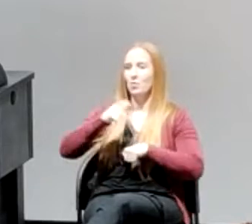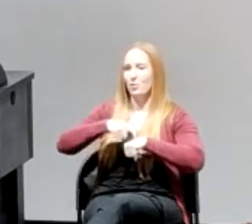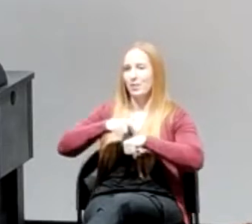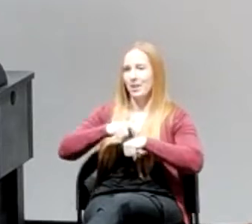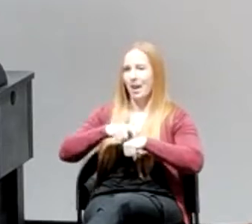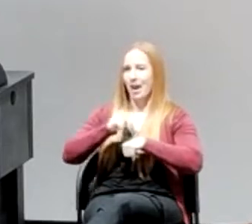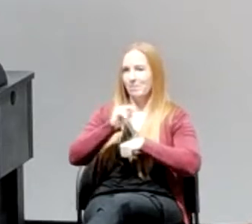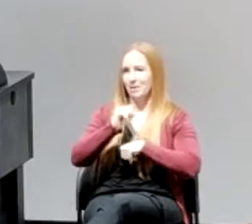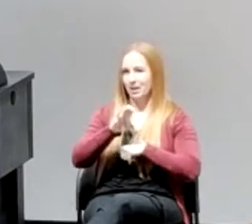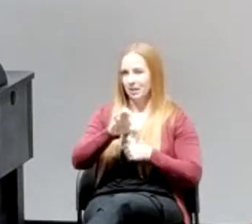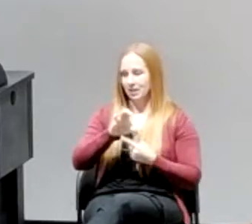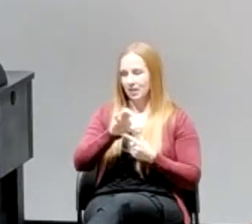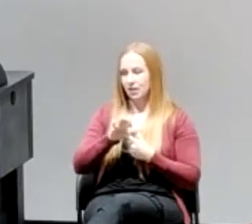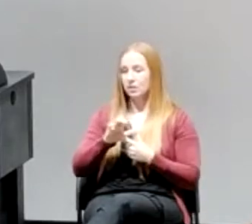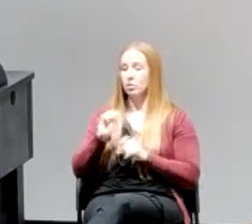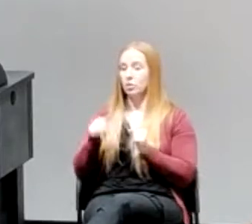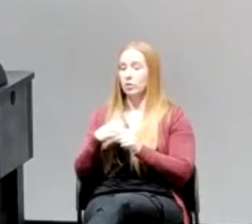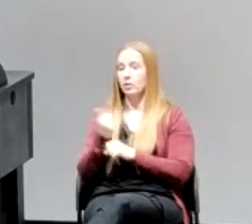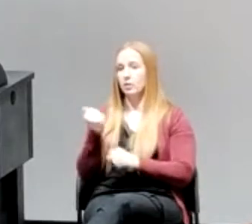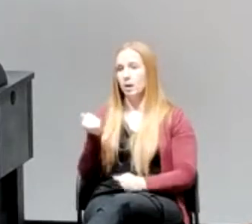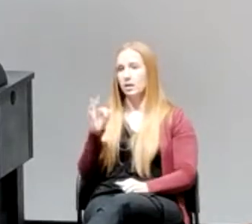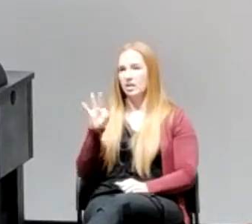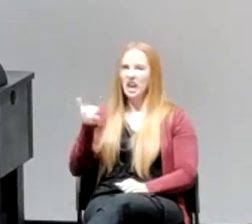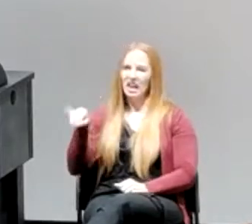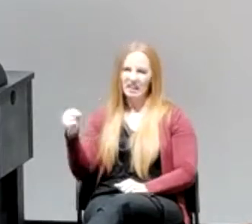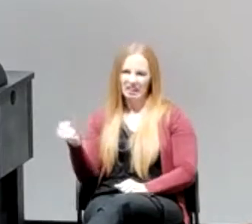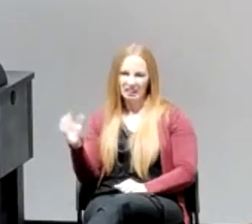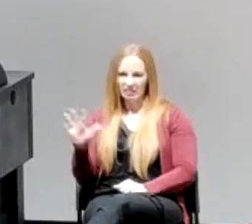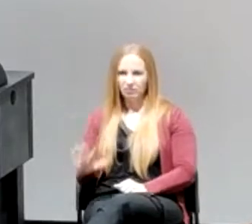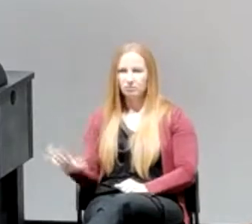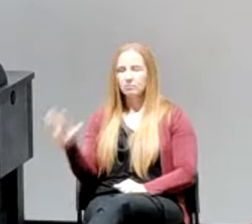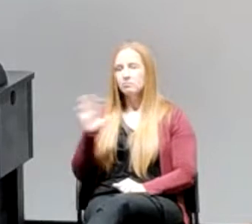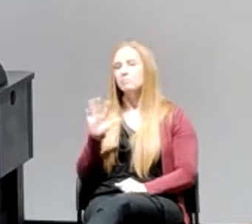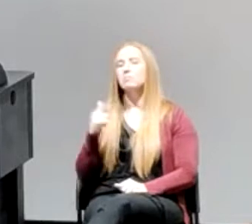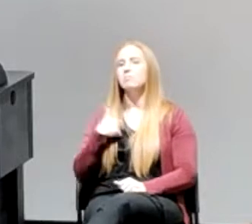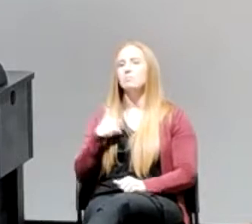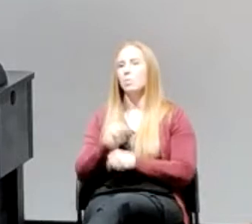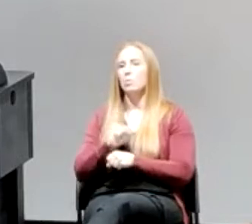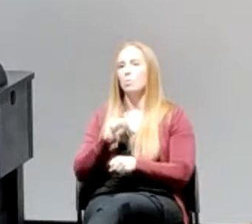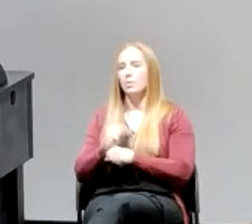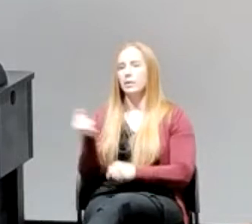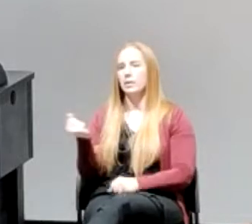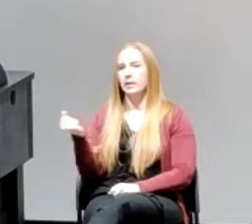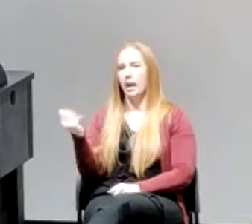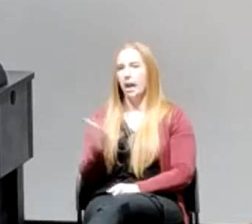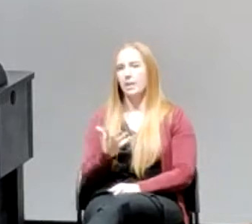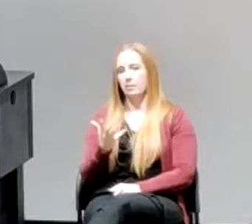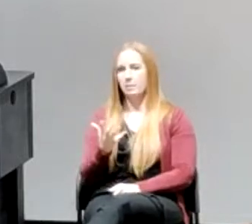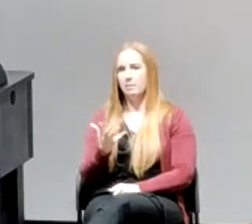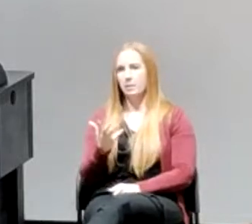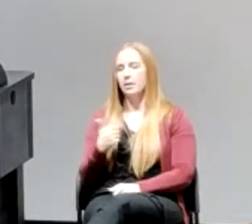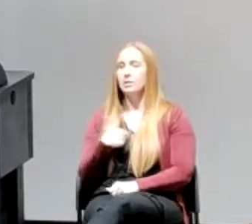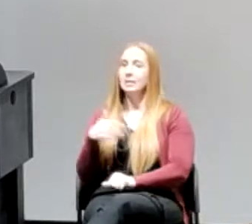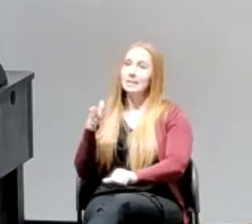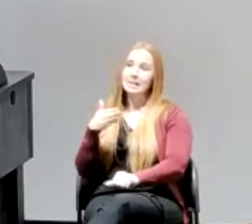Let me share with you some of the things I'm going to pull memory deck in the 40 years, twice as long as you've been